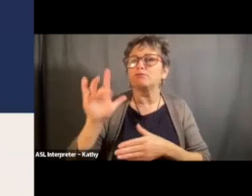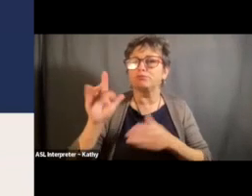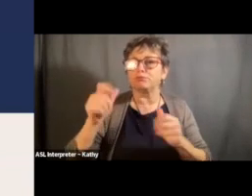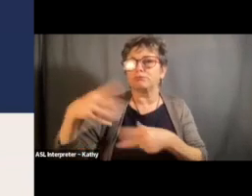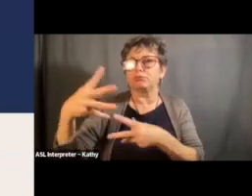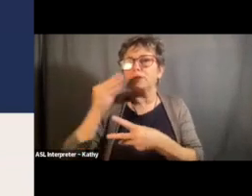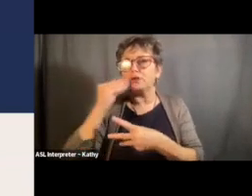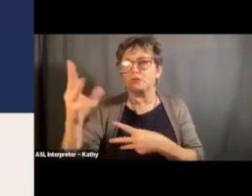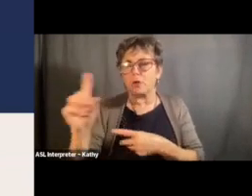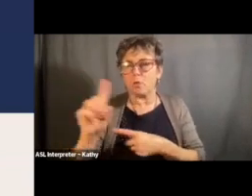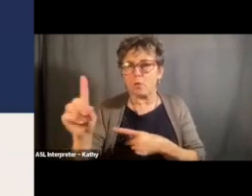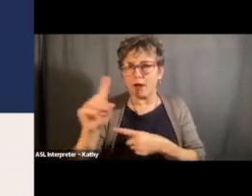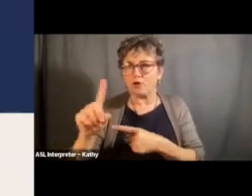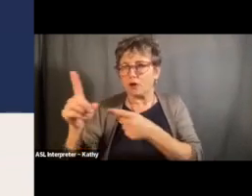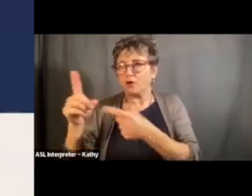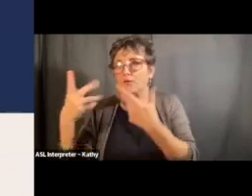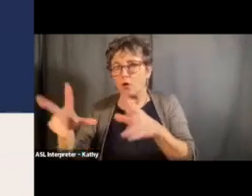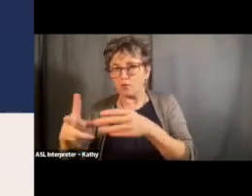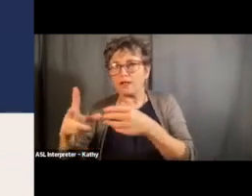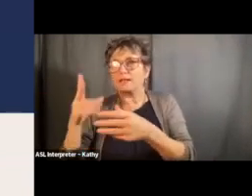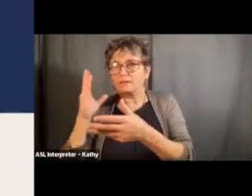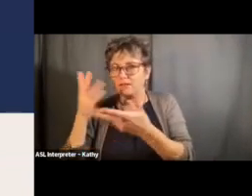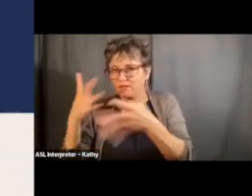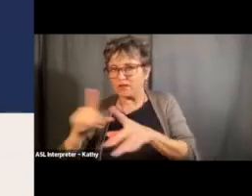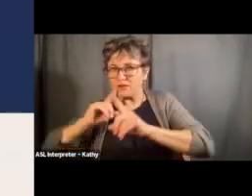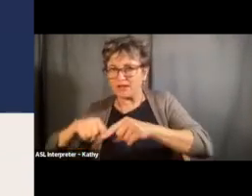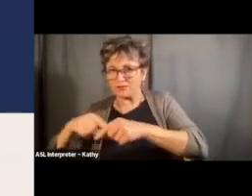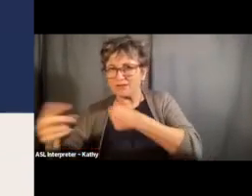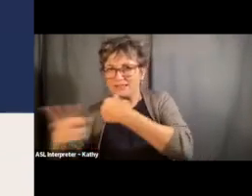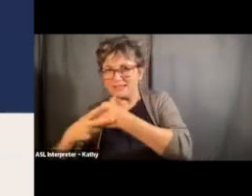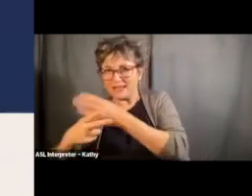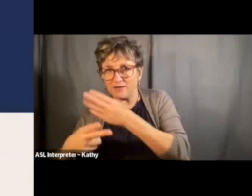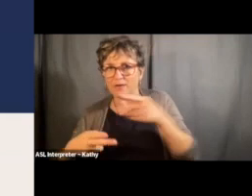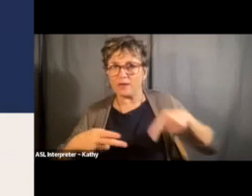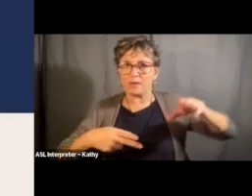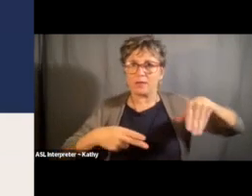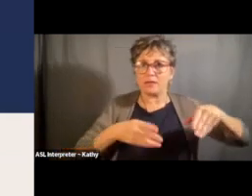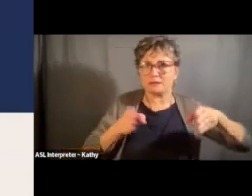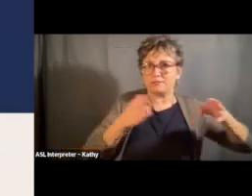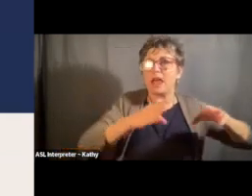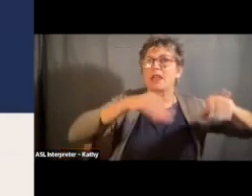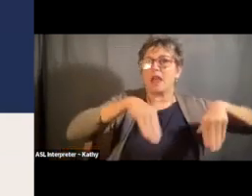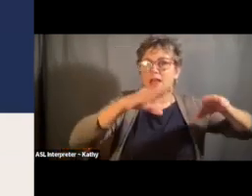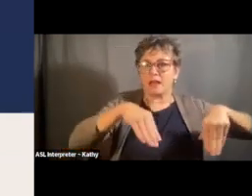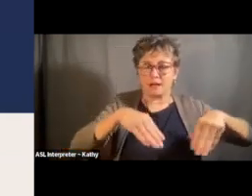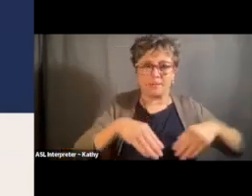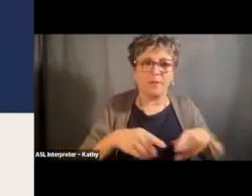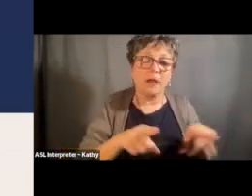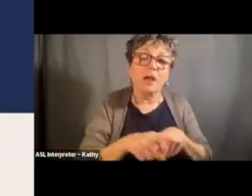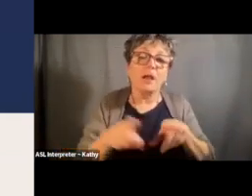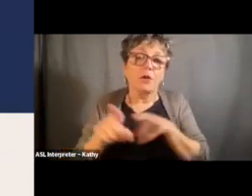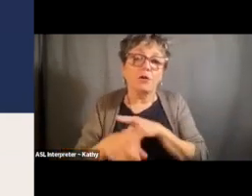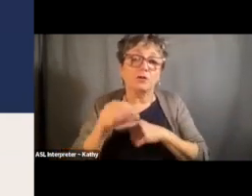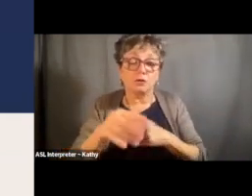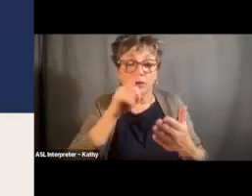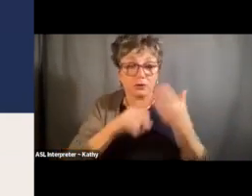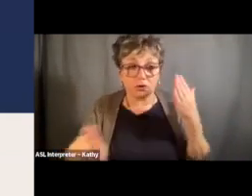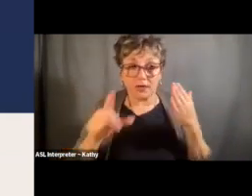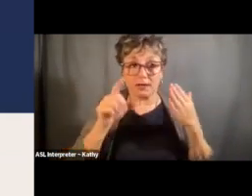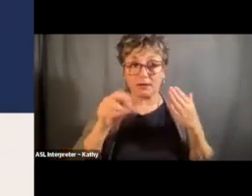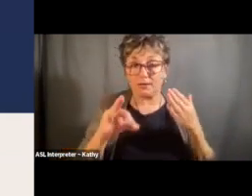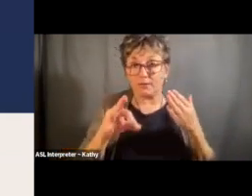You will go back to your completed survey if something changes. For instance, if you don't have